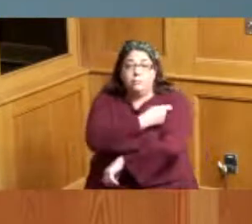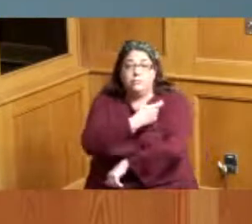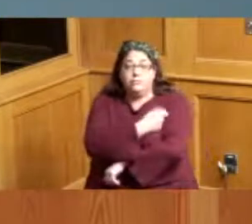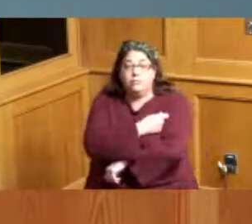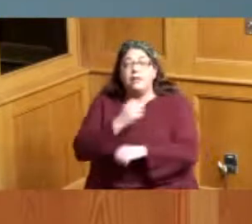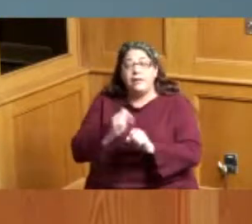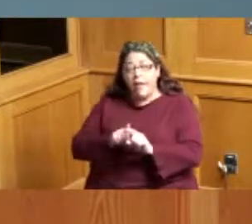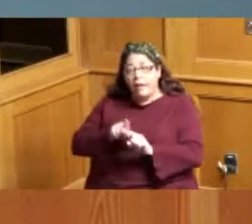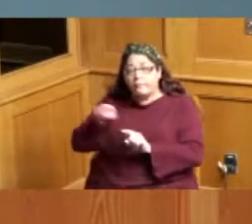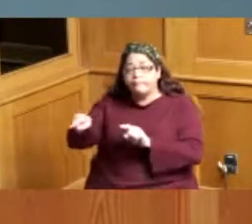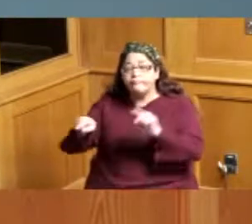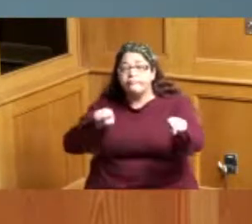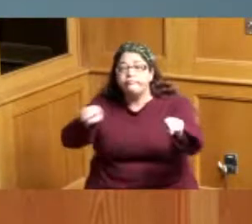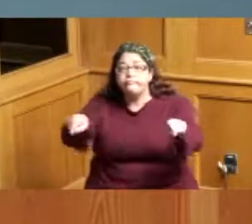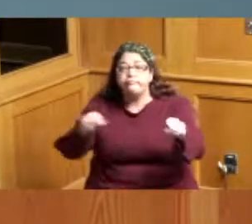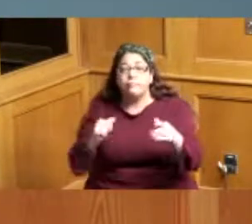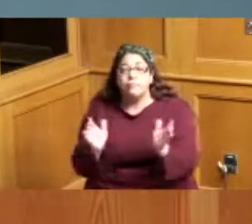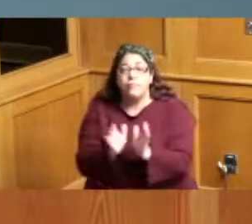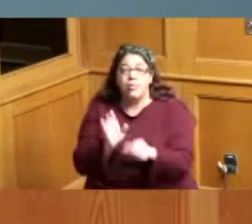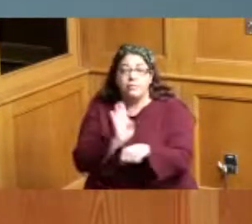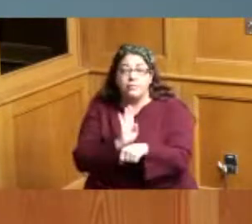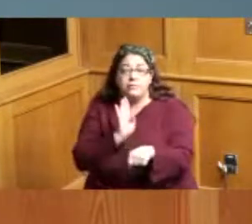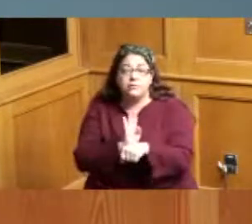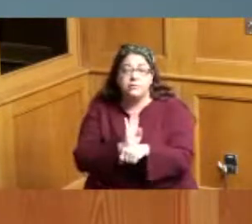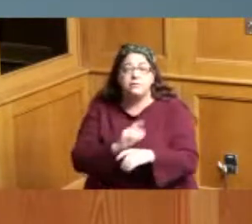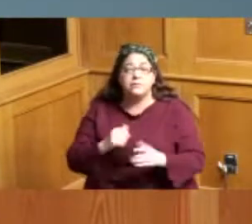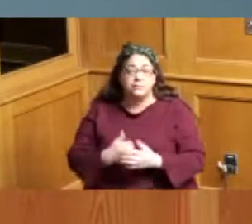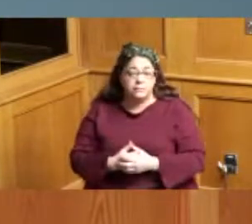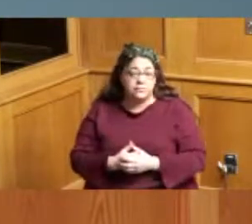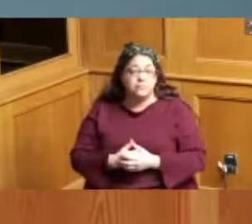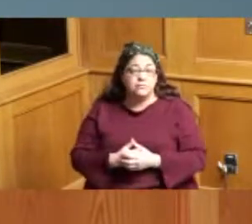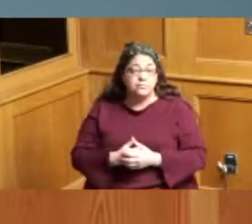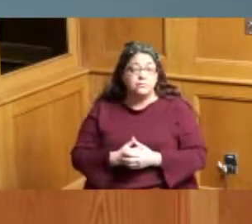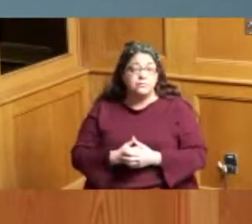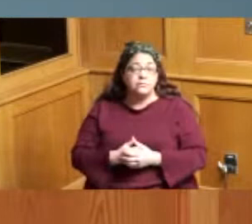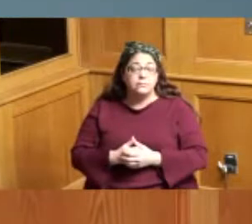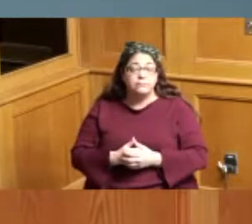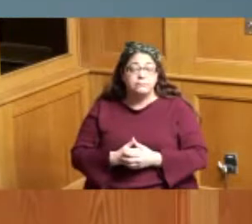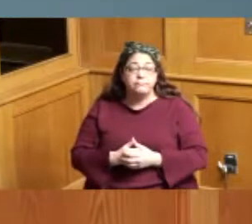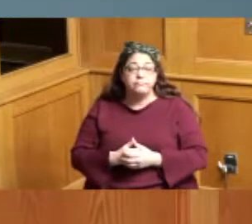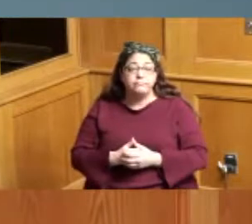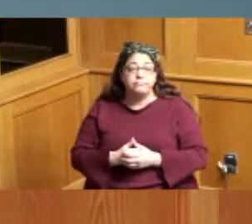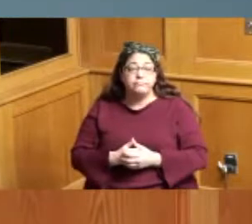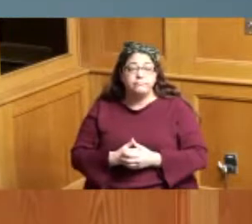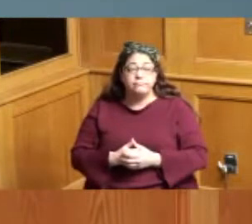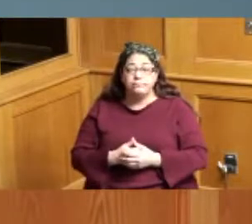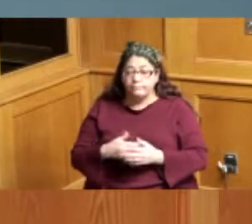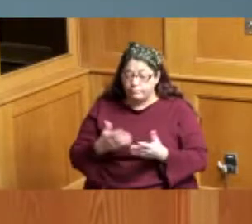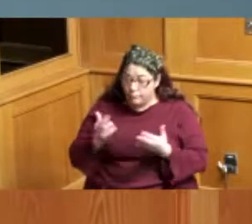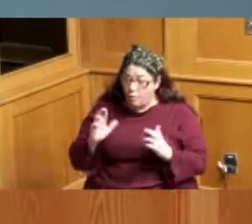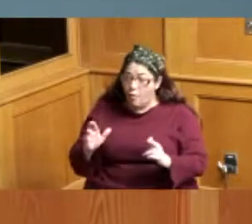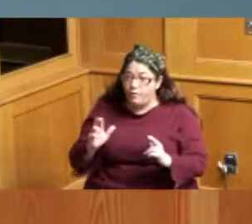businesses around here or in the outskirts of Cincinnati and hopefully they'll wear their masks